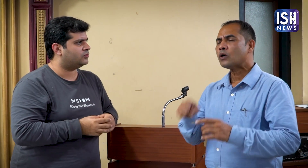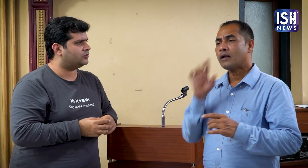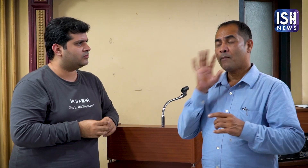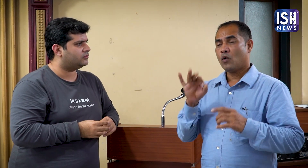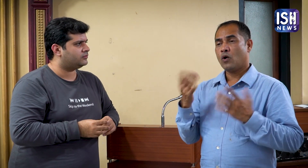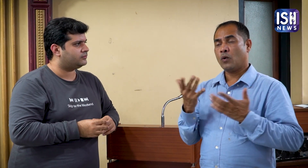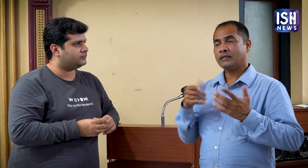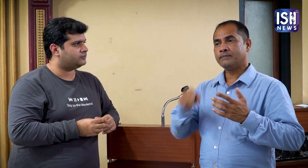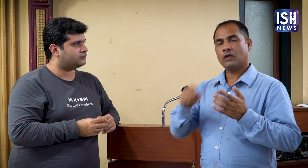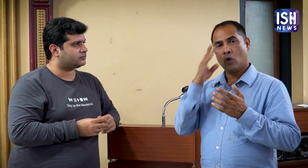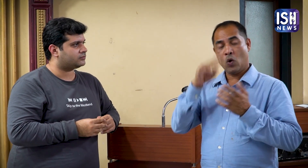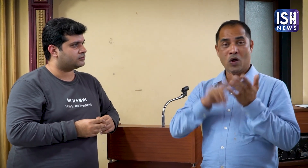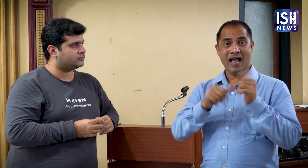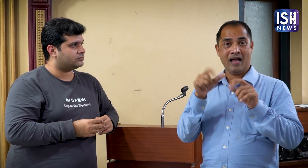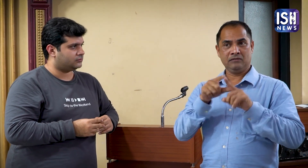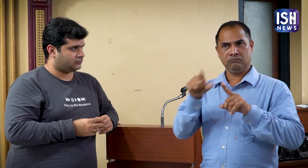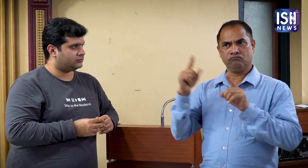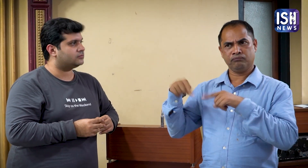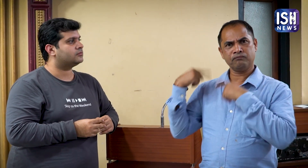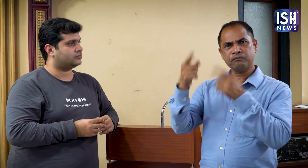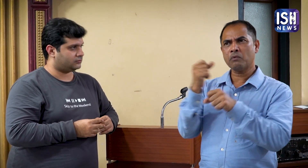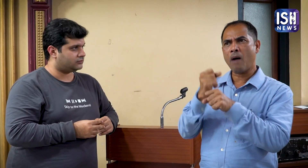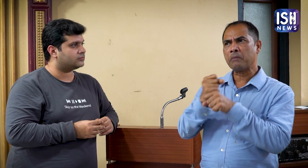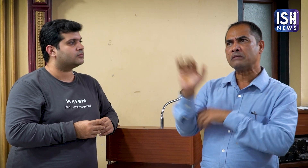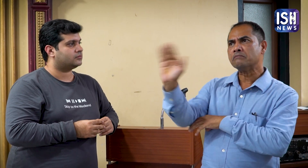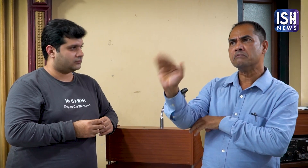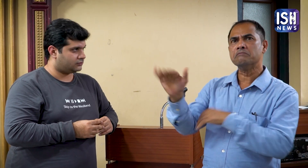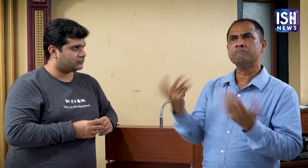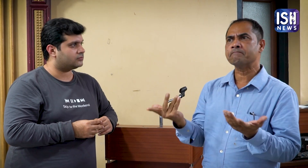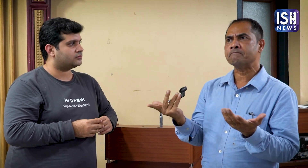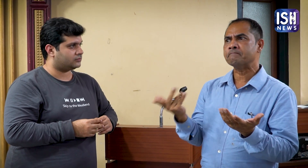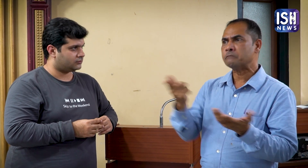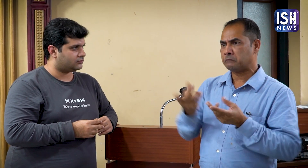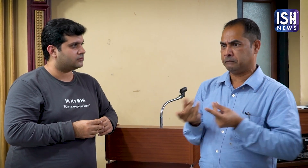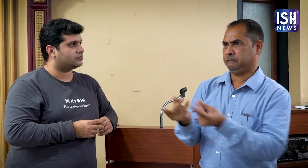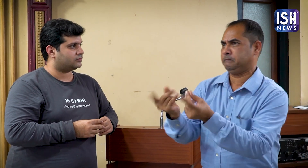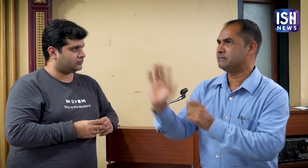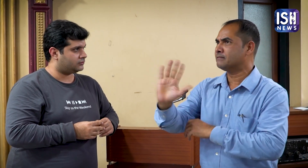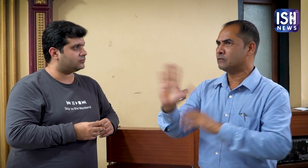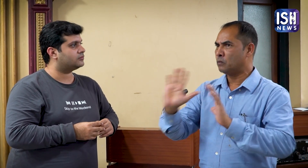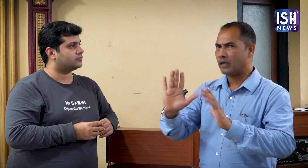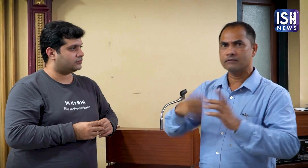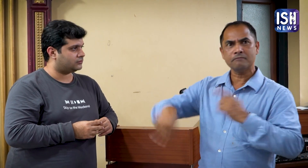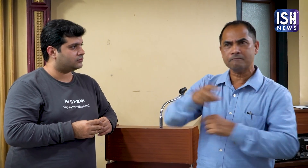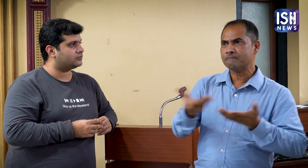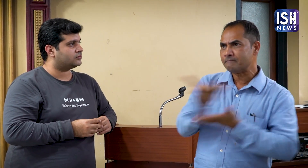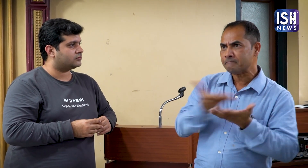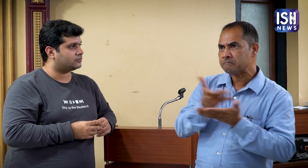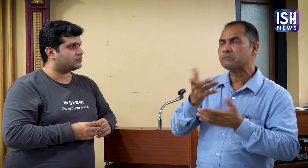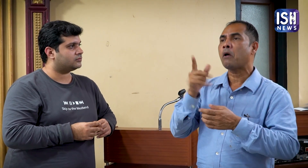Its important to note that NAD has always advocated for discussions.